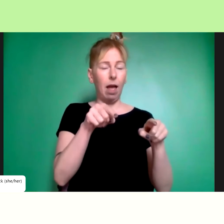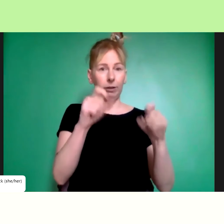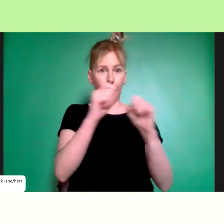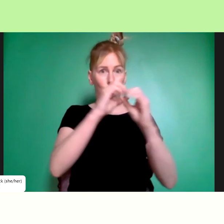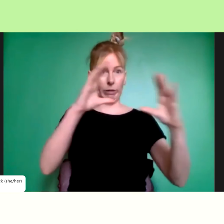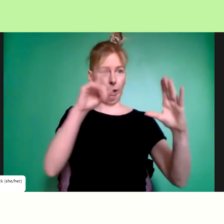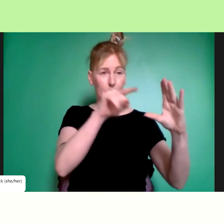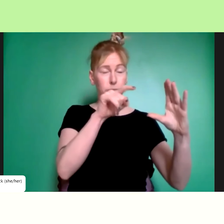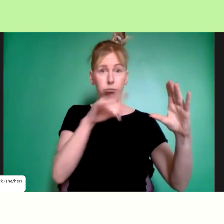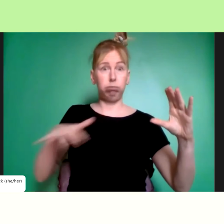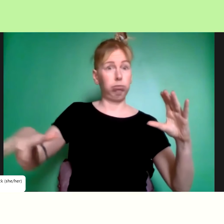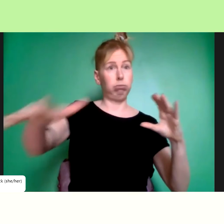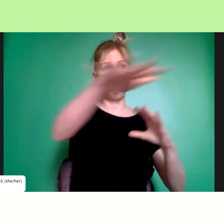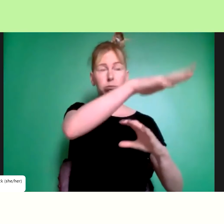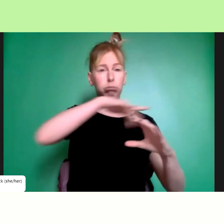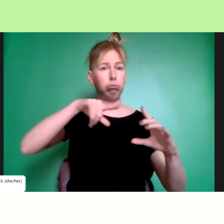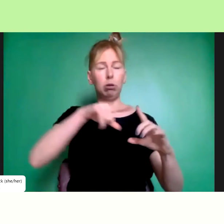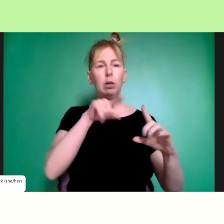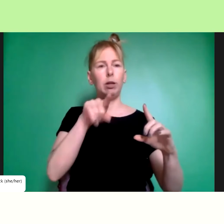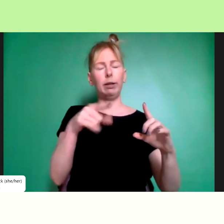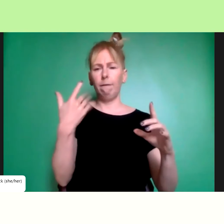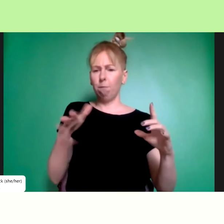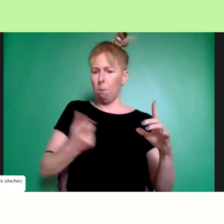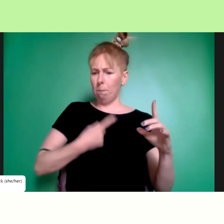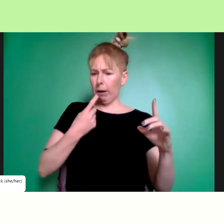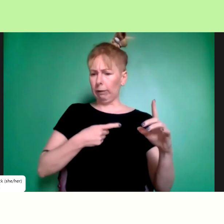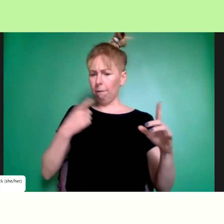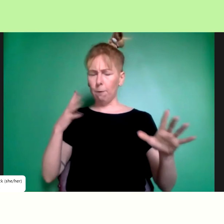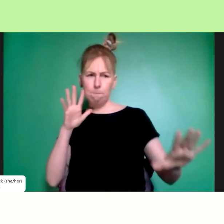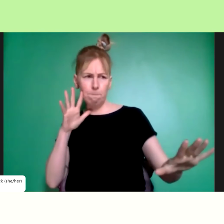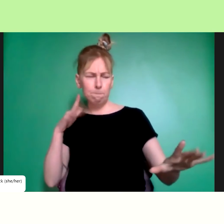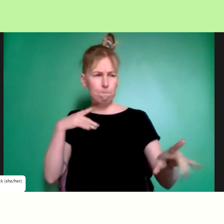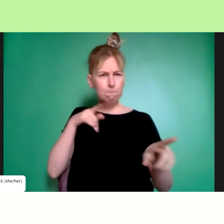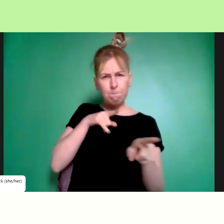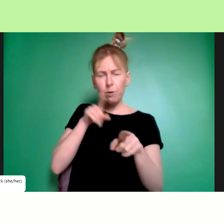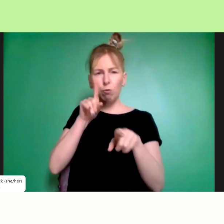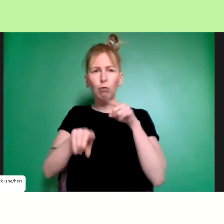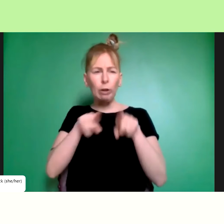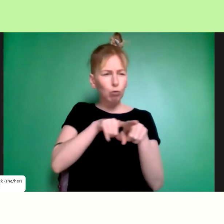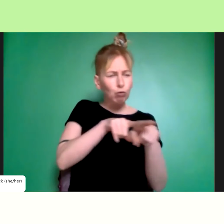from an ongoing effort to track shifting institutional and interpersonal behaviours.